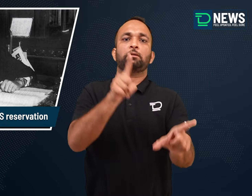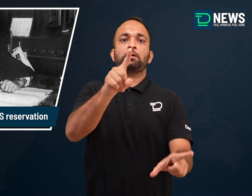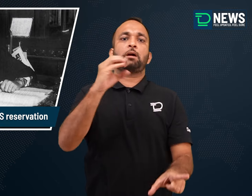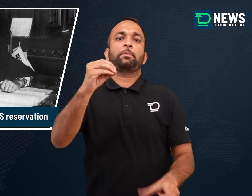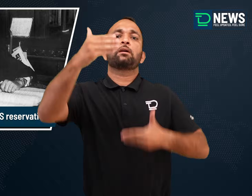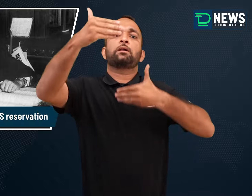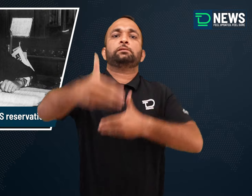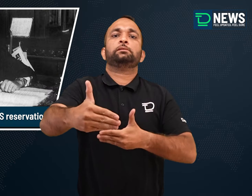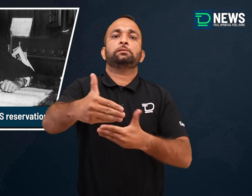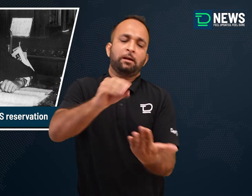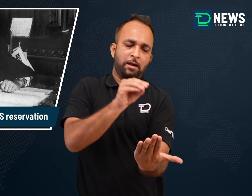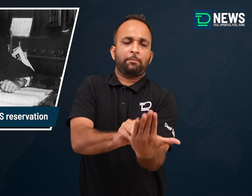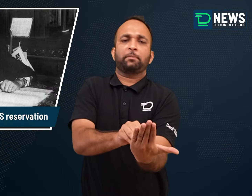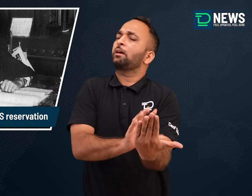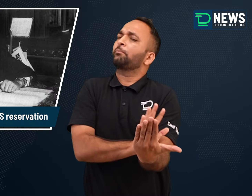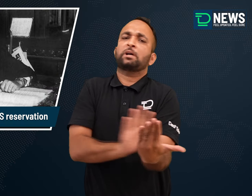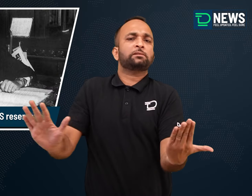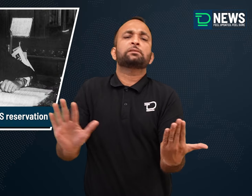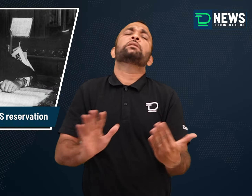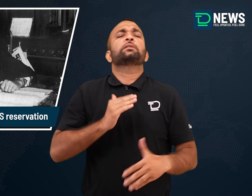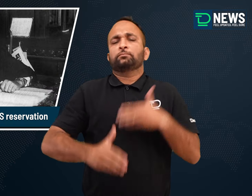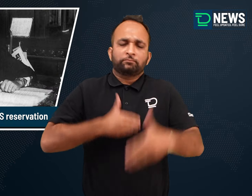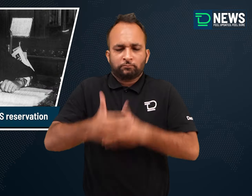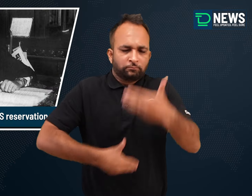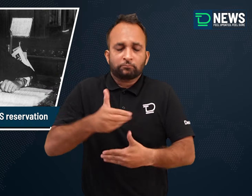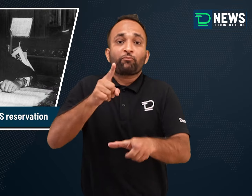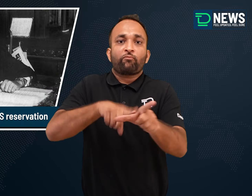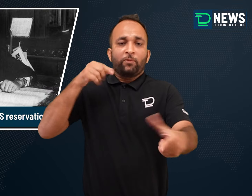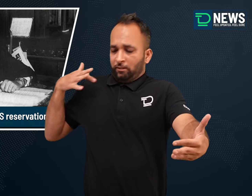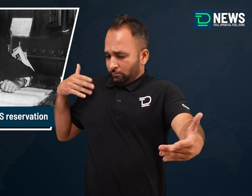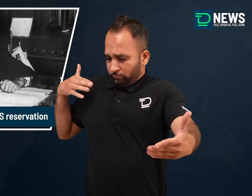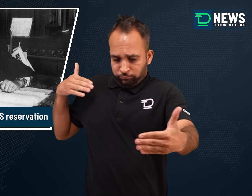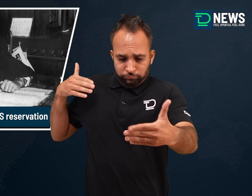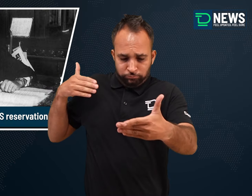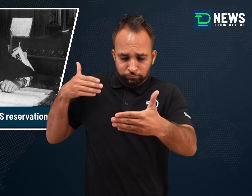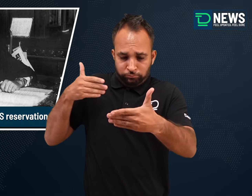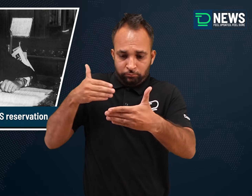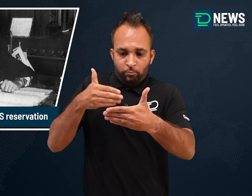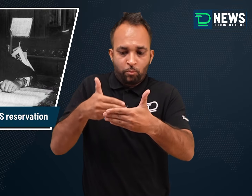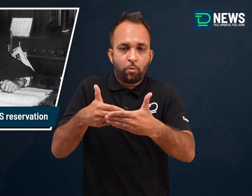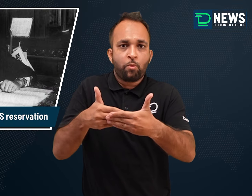Initially, it was introduced for a time span of 10 years.